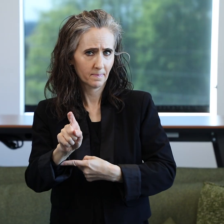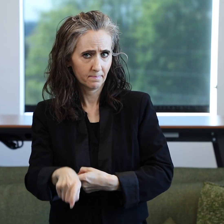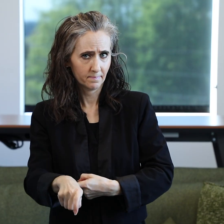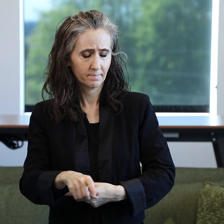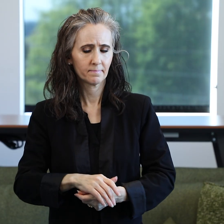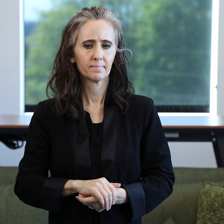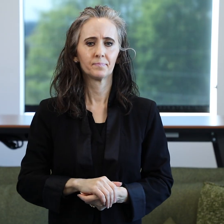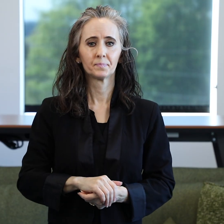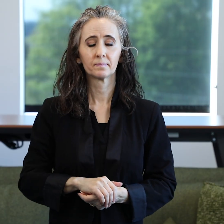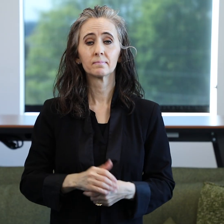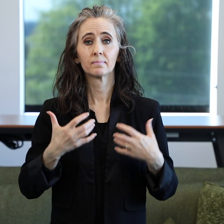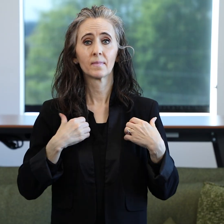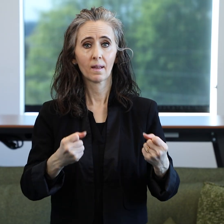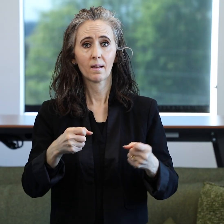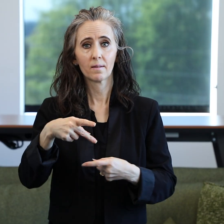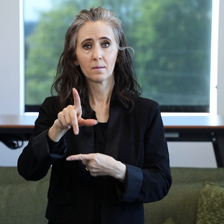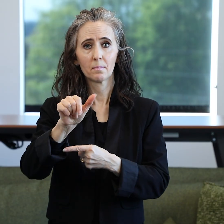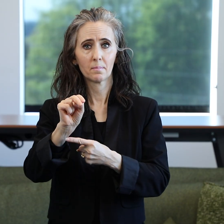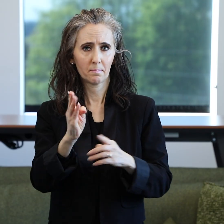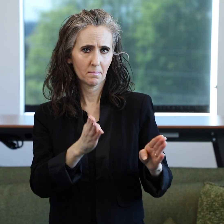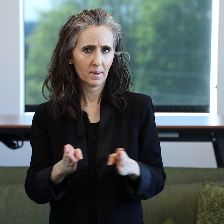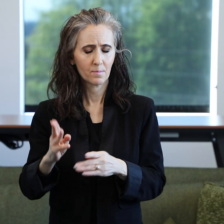services are legally required to also cover abortion services.